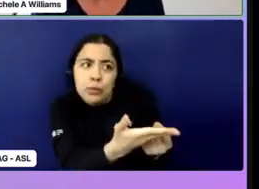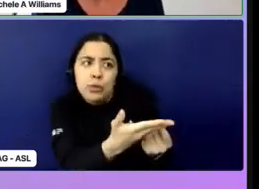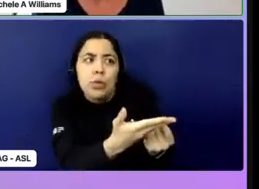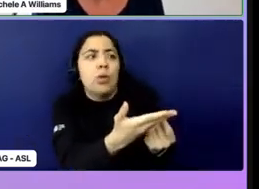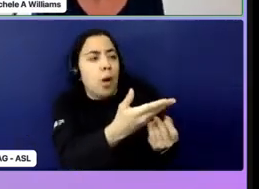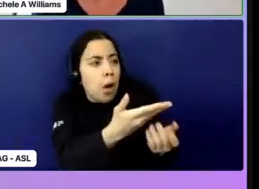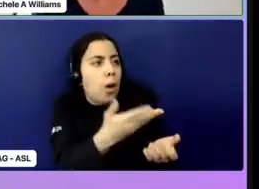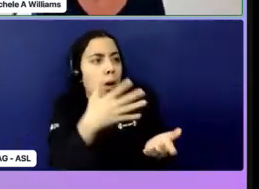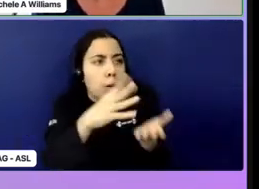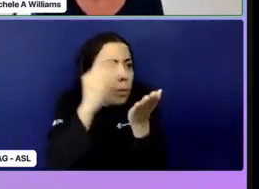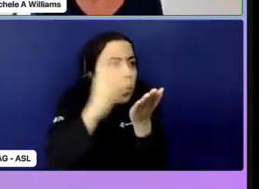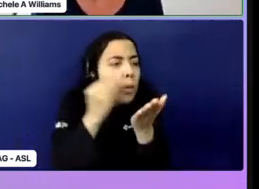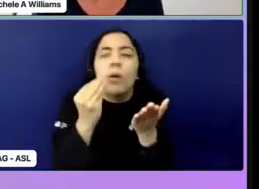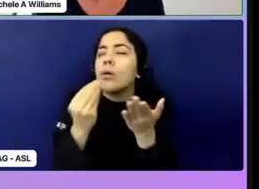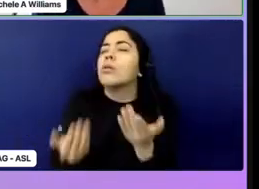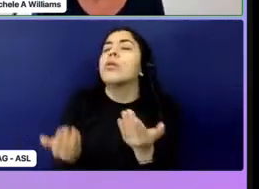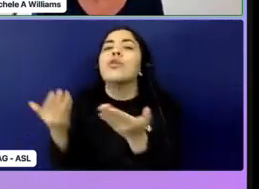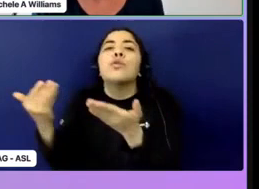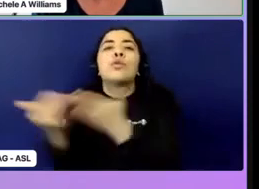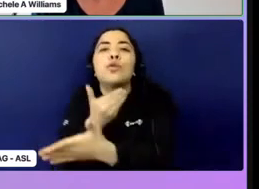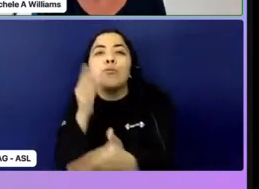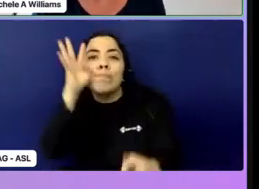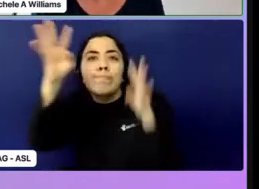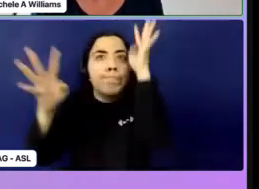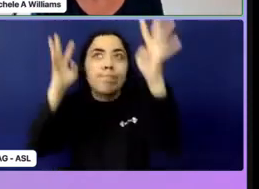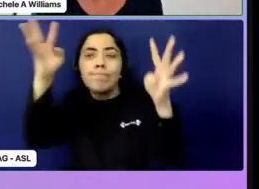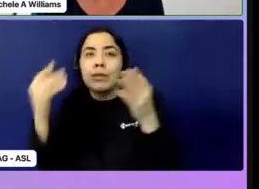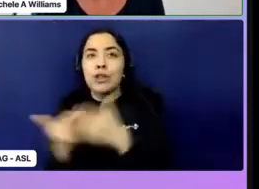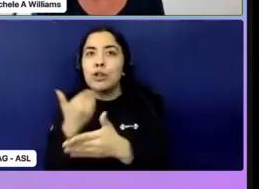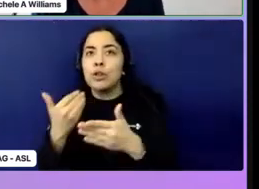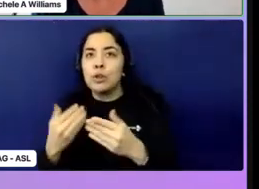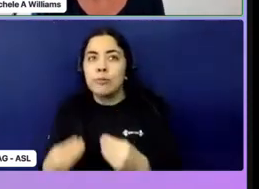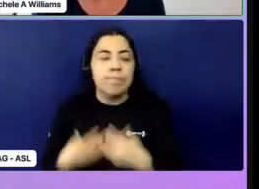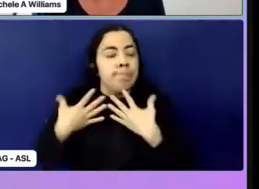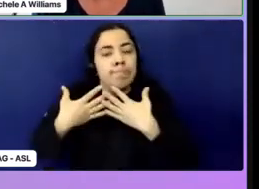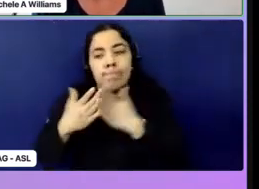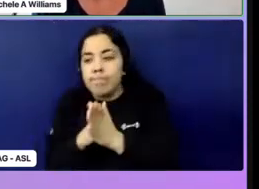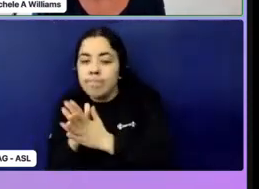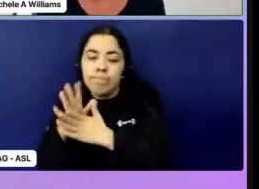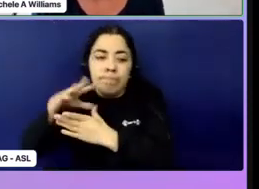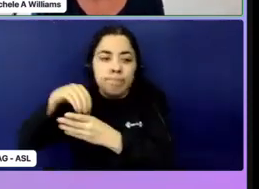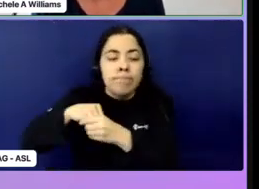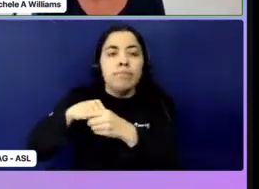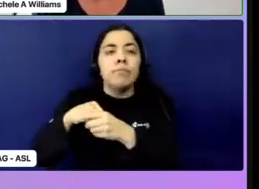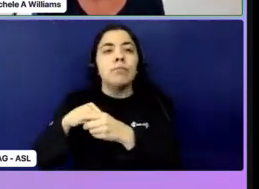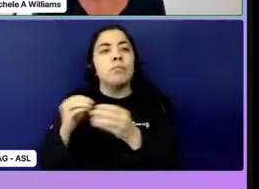information about what students are doing, in the classroom, it led to new